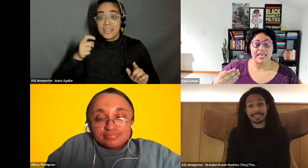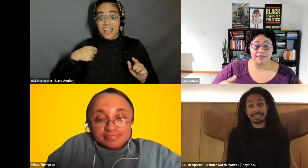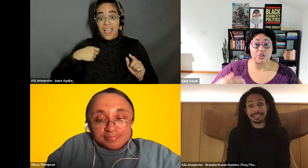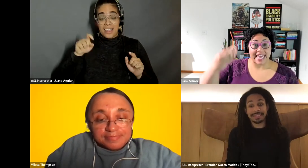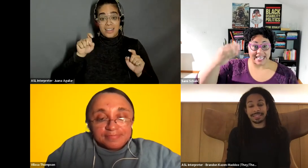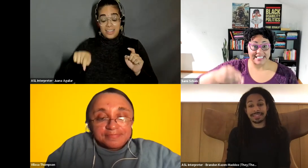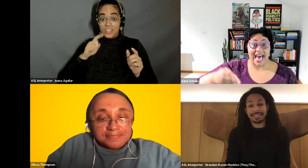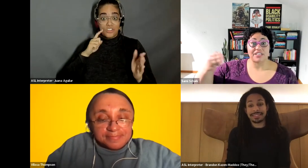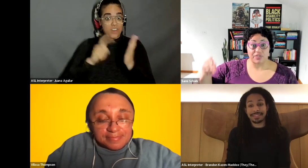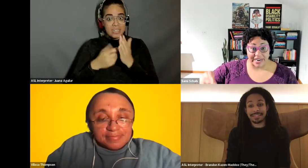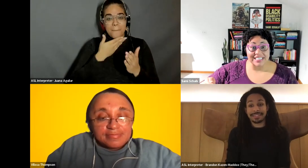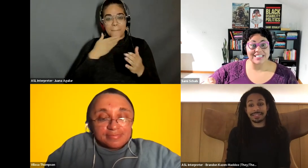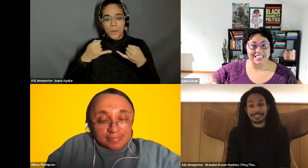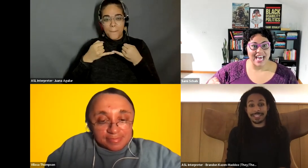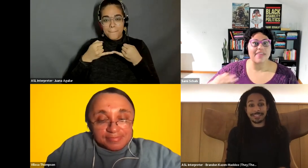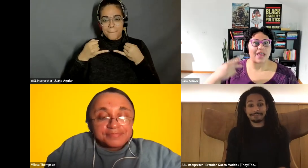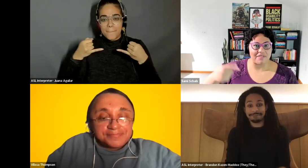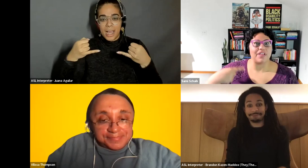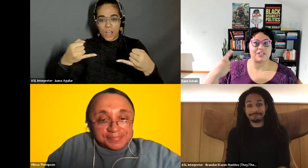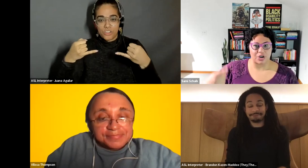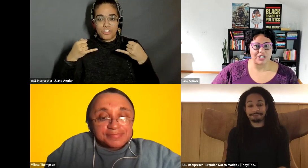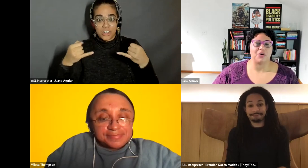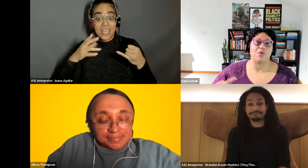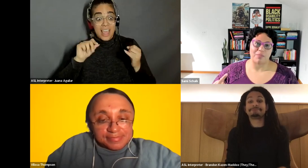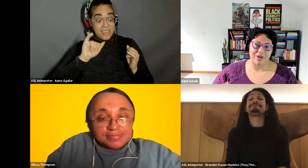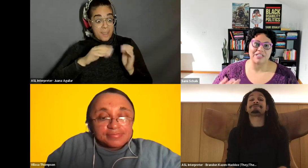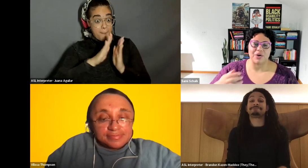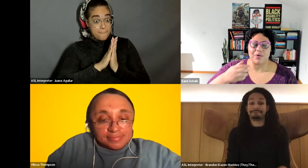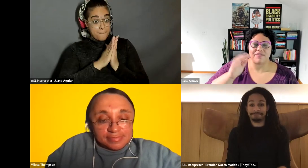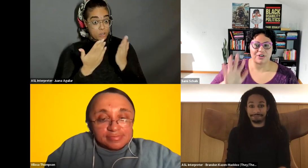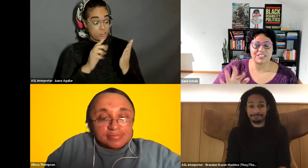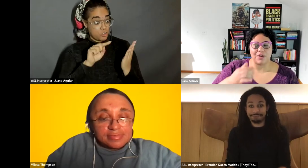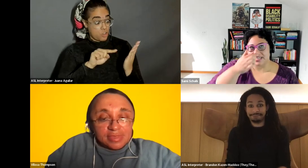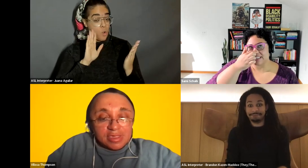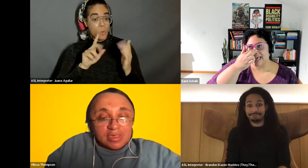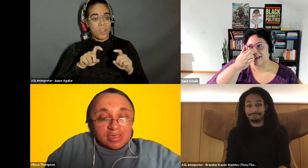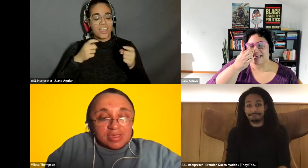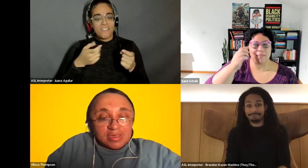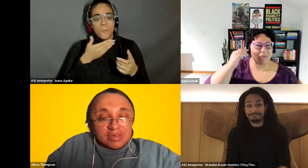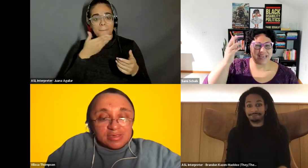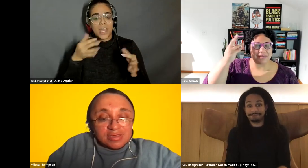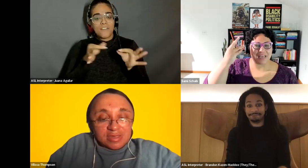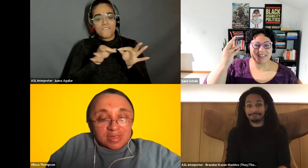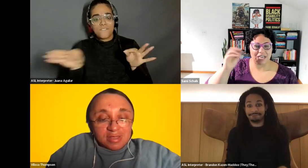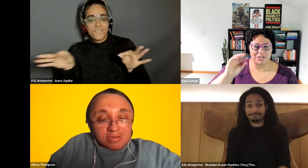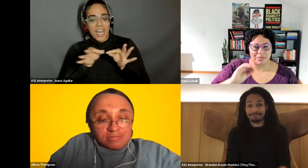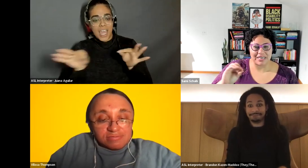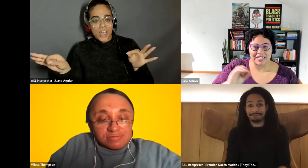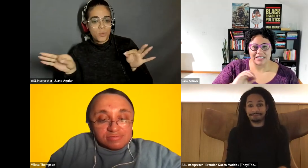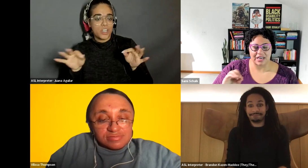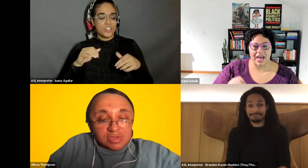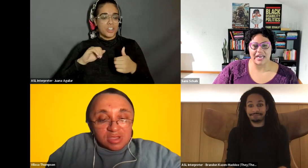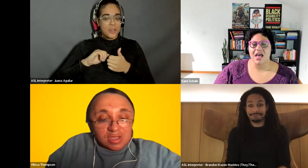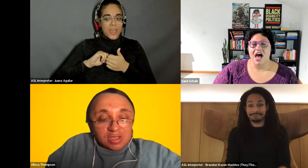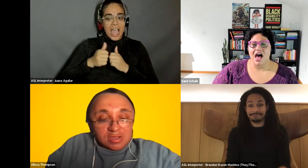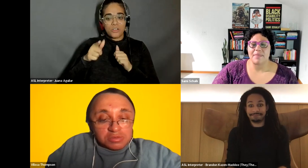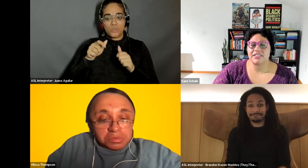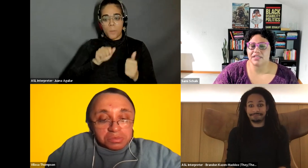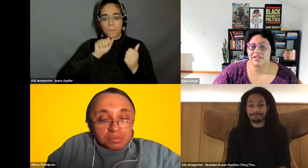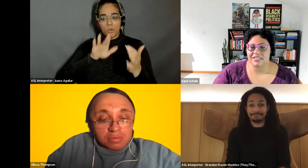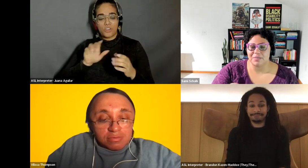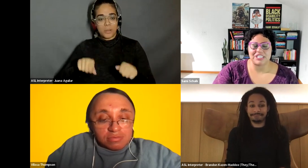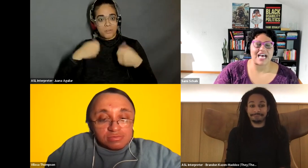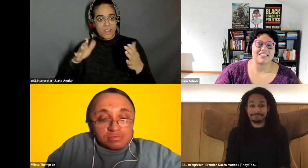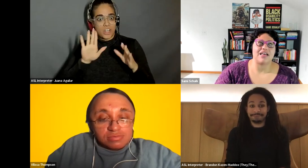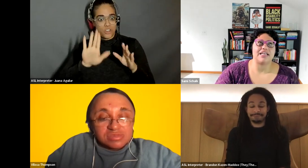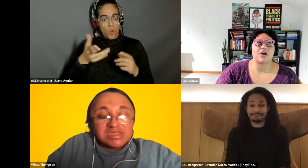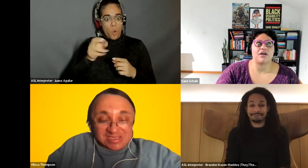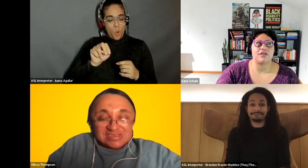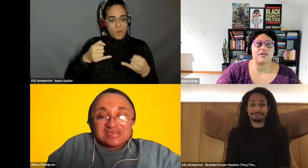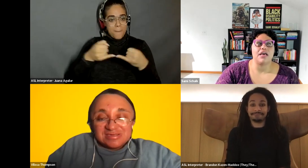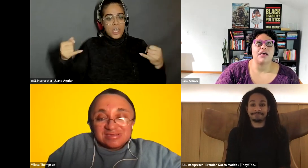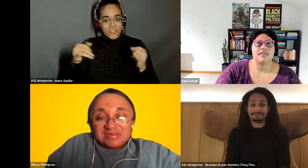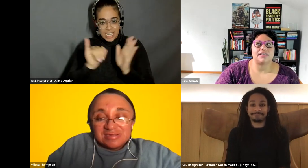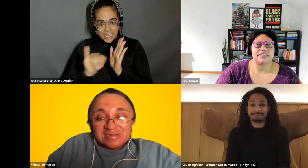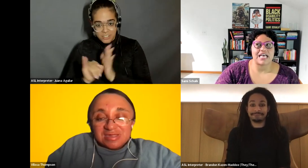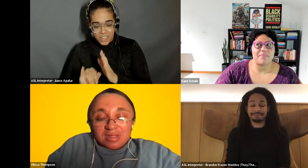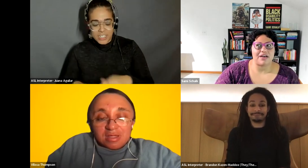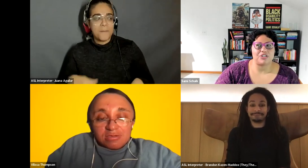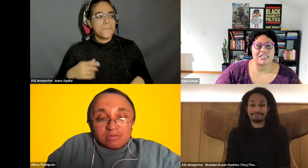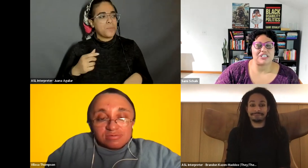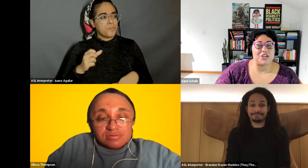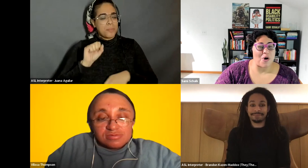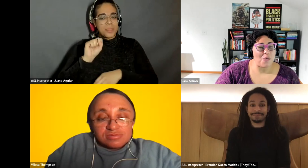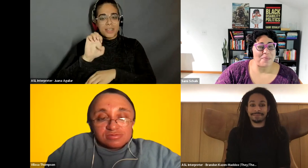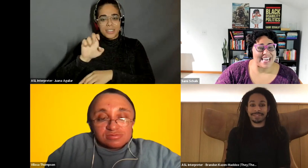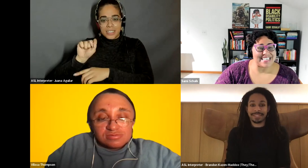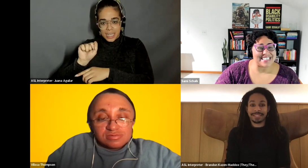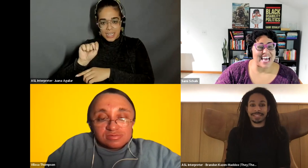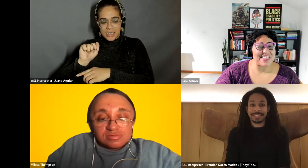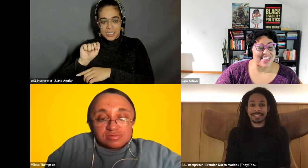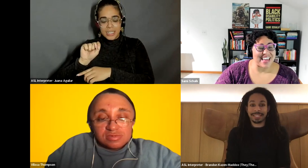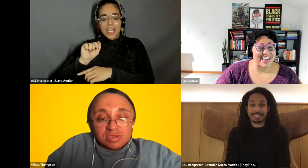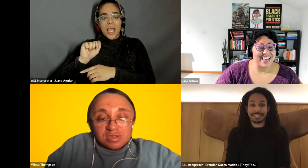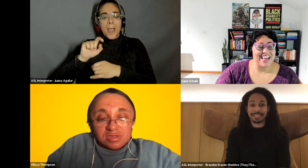Sami Schalk: gives you like exact phrases to say that I've like started to incorporate. So if you're someone that's like, maybe get something intellectually, but needs to guide it's the someone just asks it's called set boundaries find peace I think